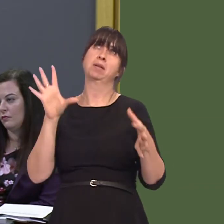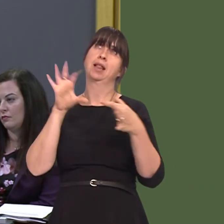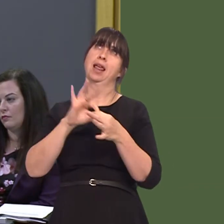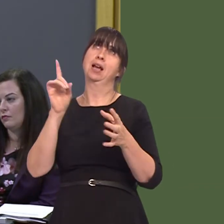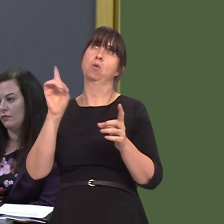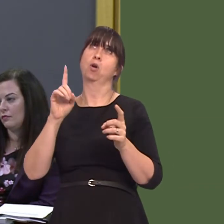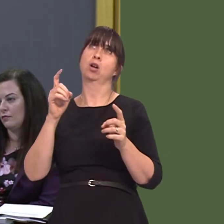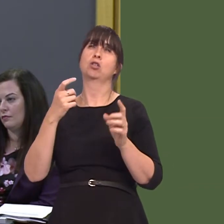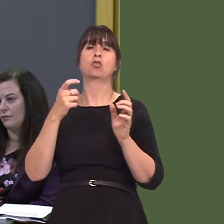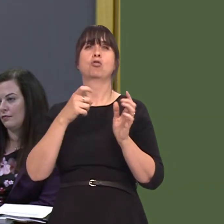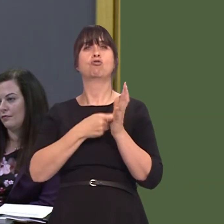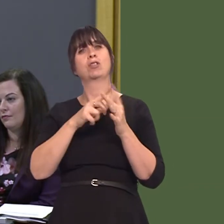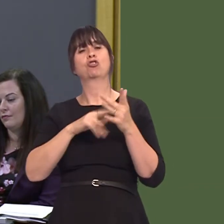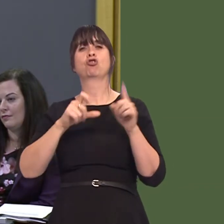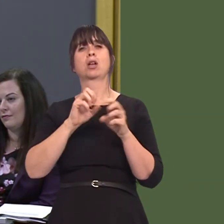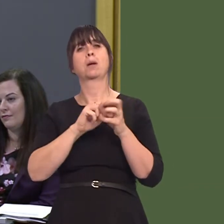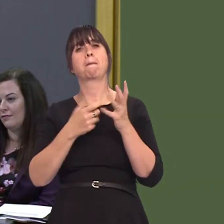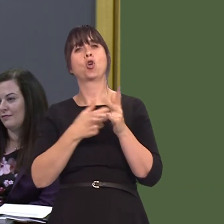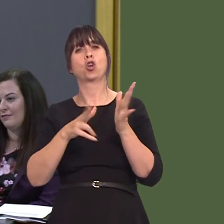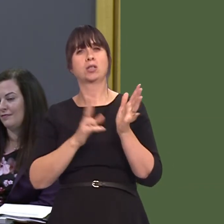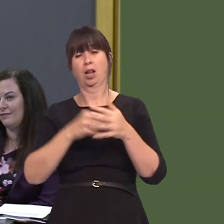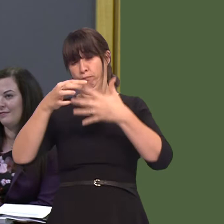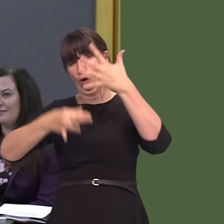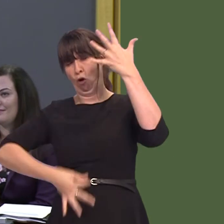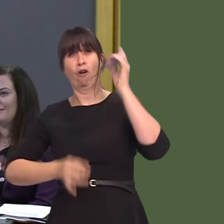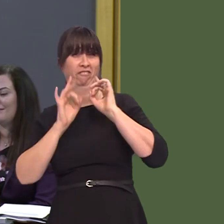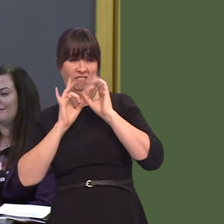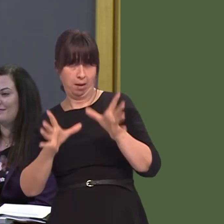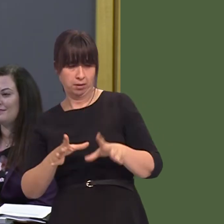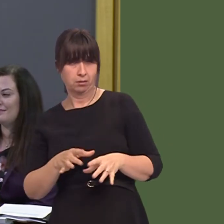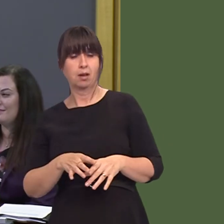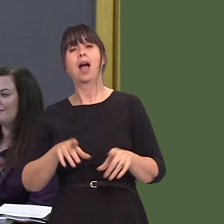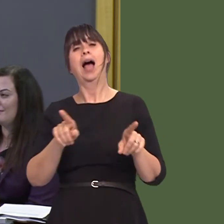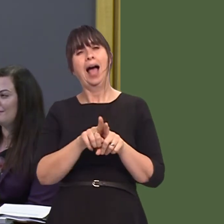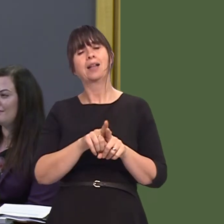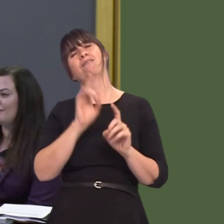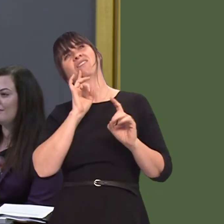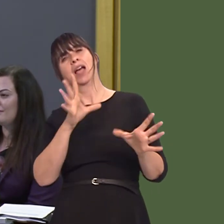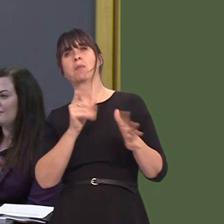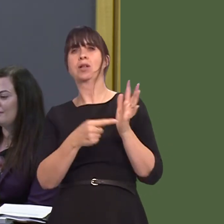there are many others that I probably should name, but I havenít got enough time for them allóbut most people know it for its steelworks.